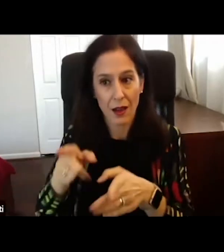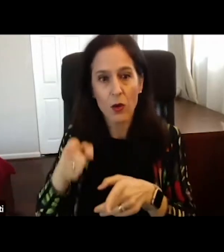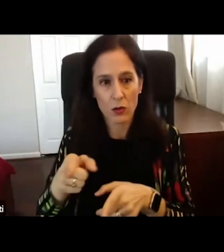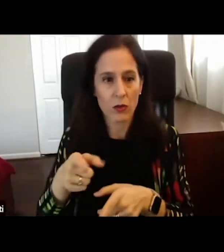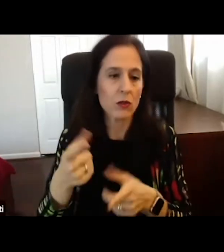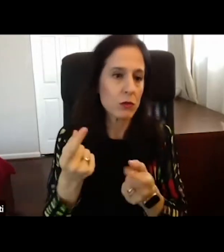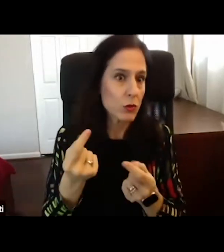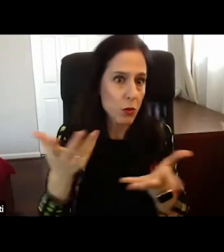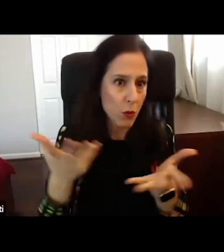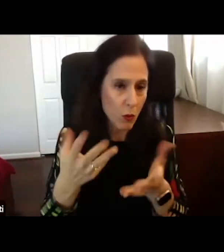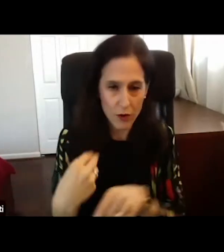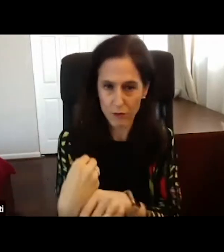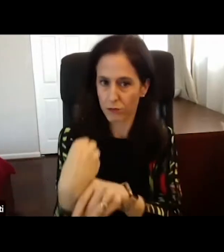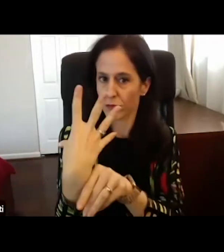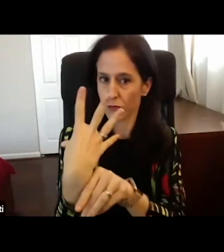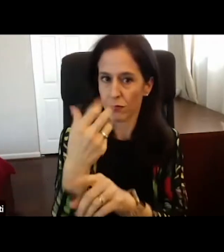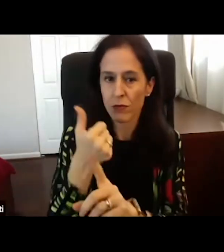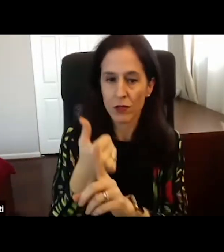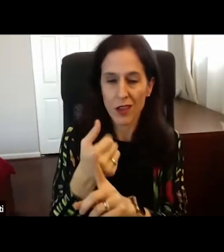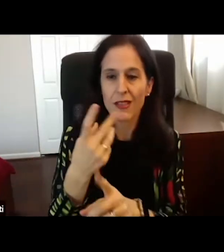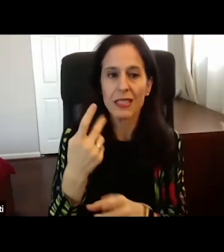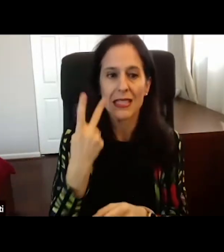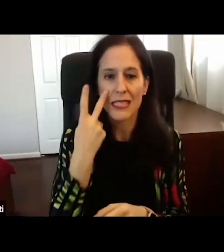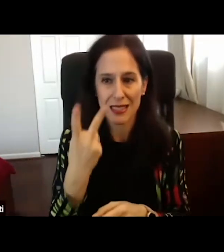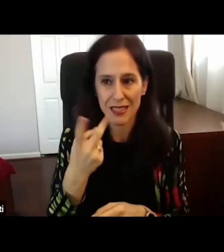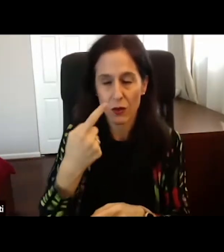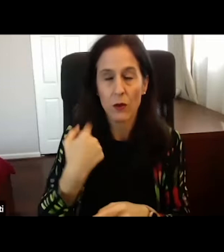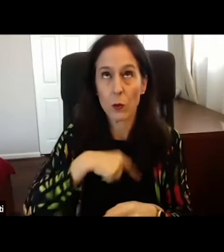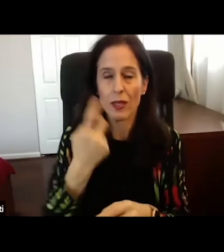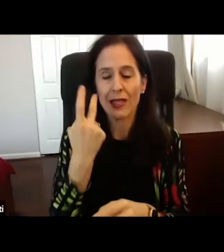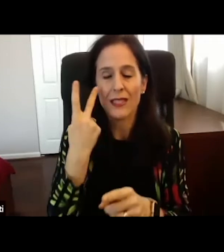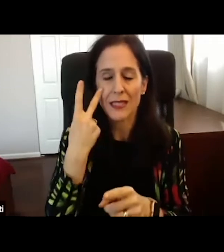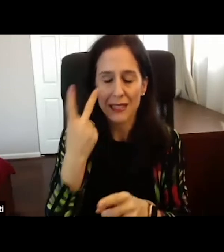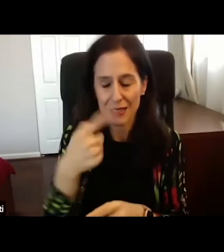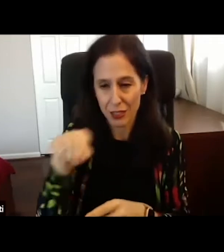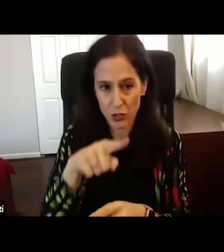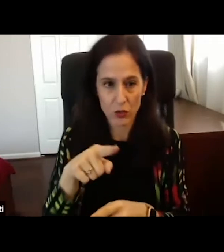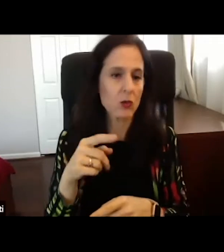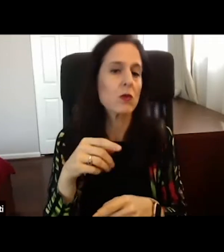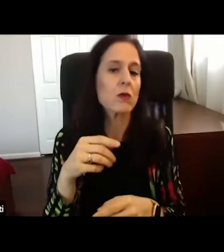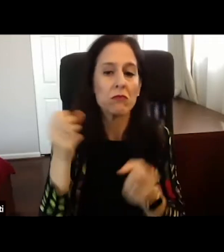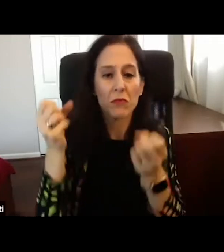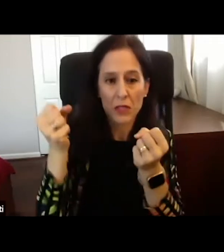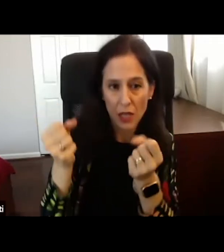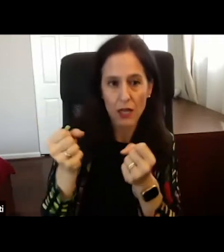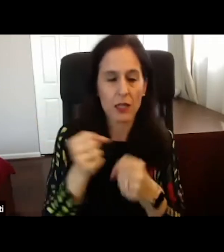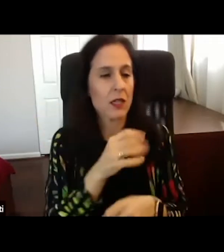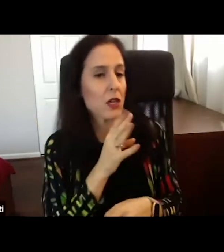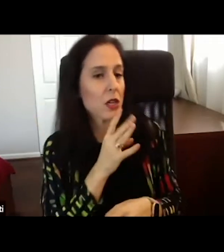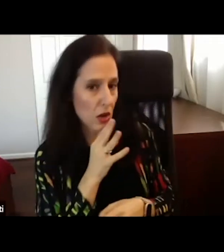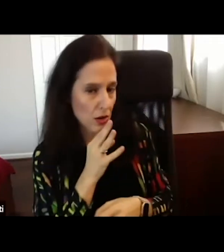raise hand and you can raise hand and then turn your video on and we will see you and